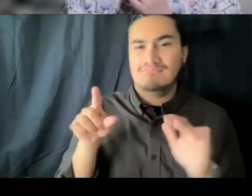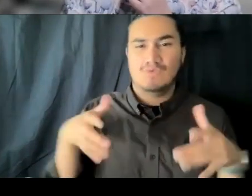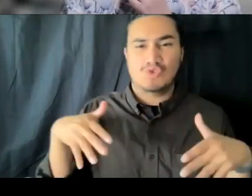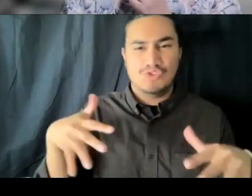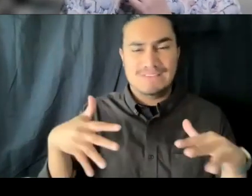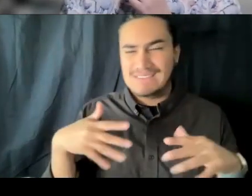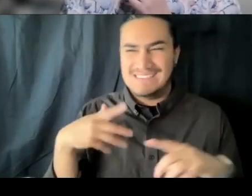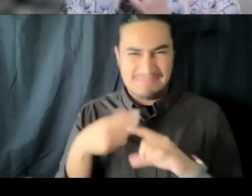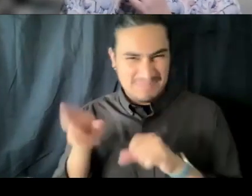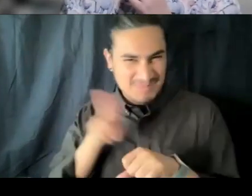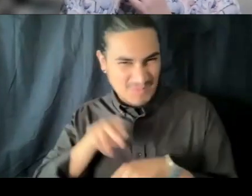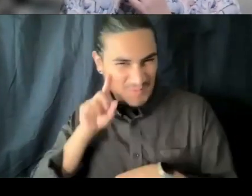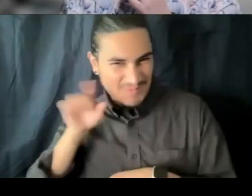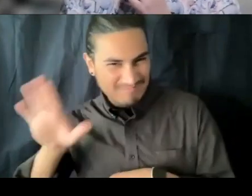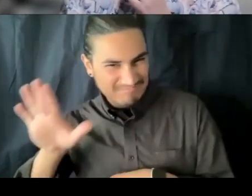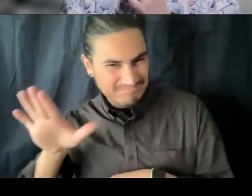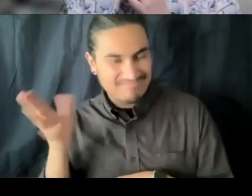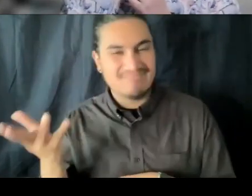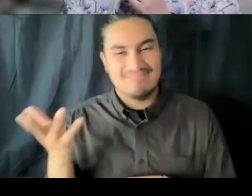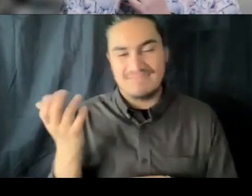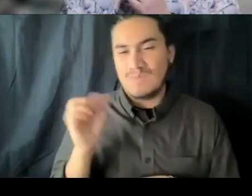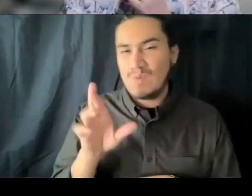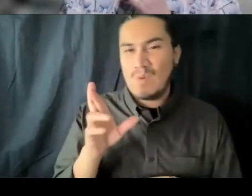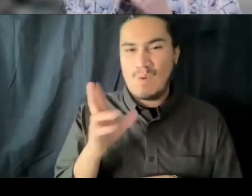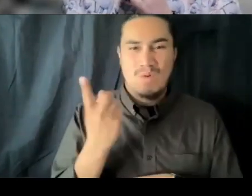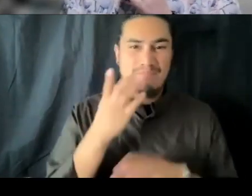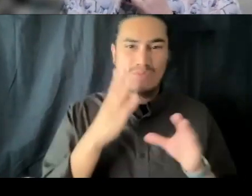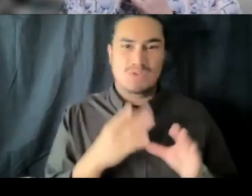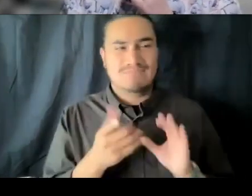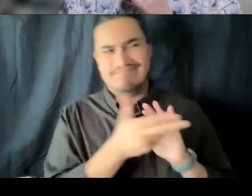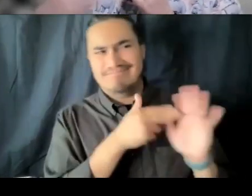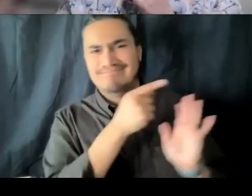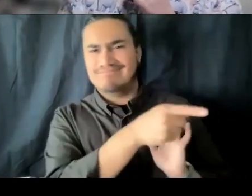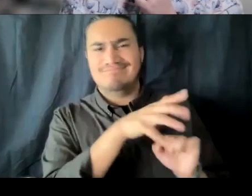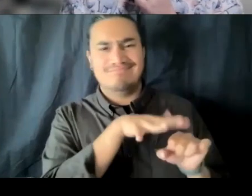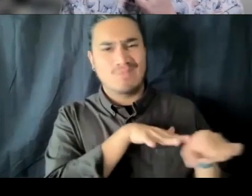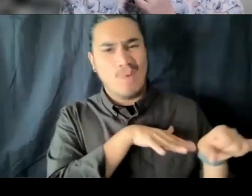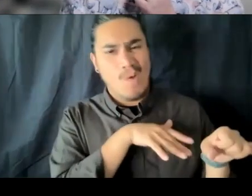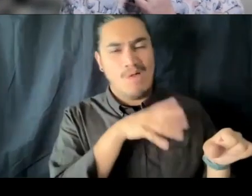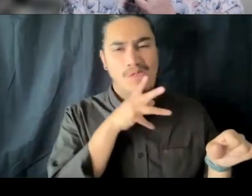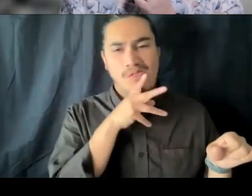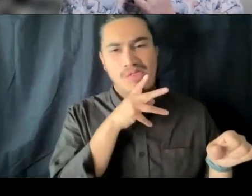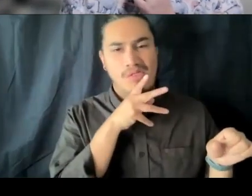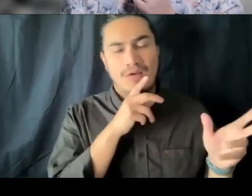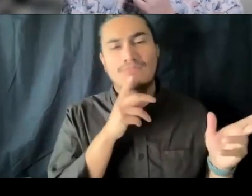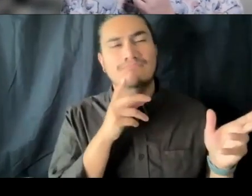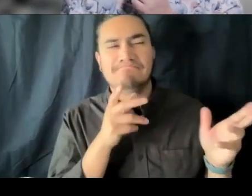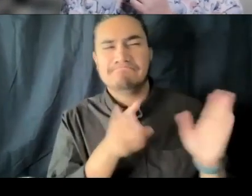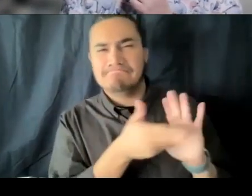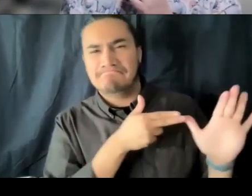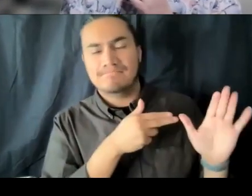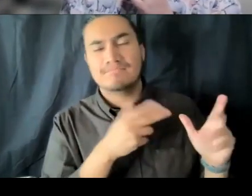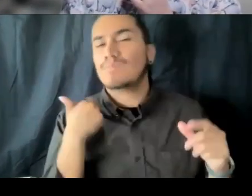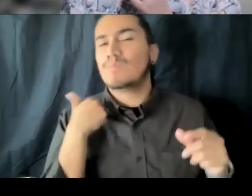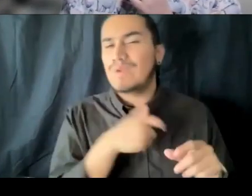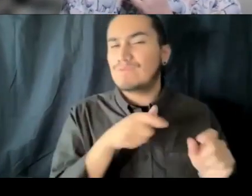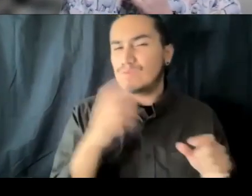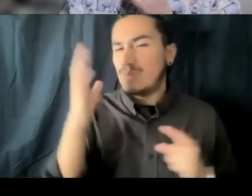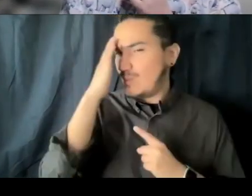Someone from other areas may code as too slow or slurred. We need to not apply our standards to the speech patterns of others.